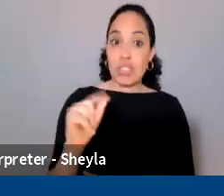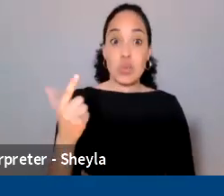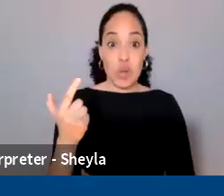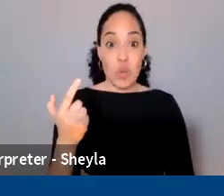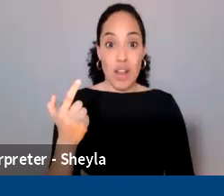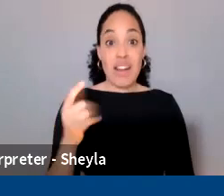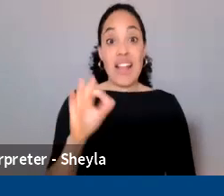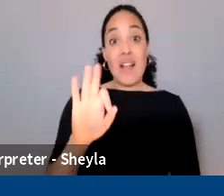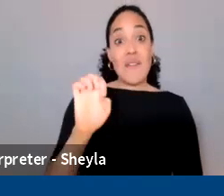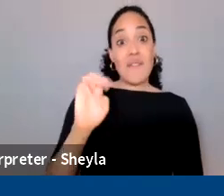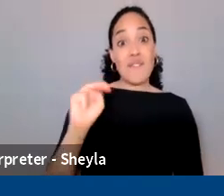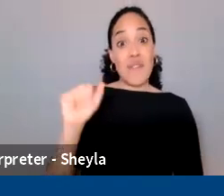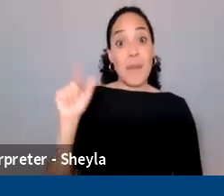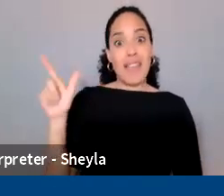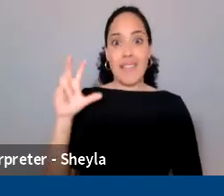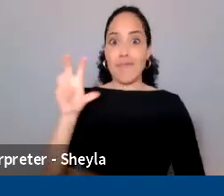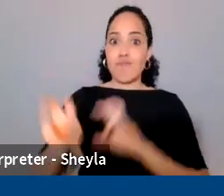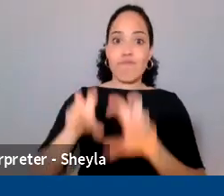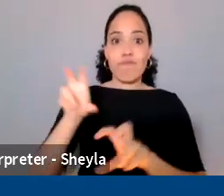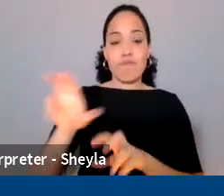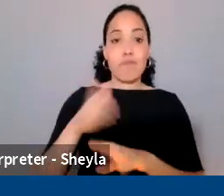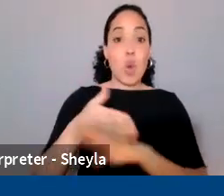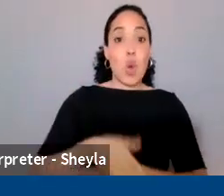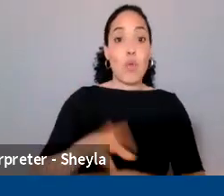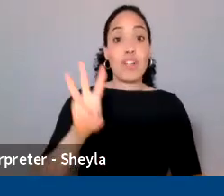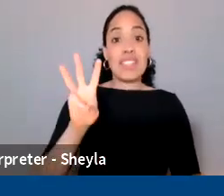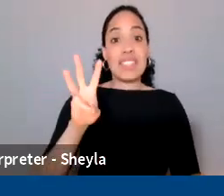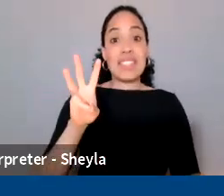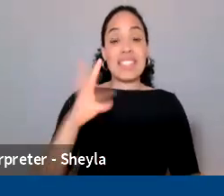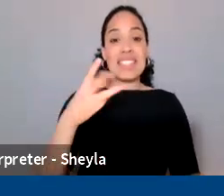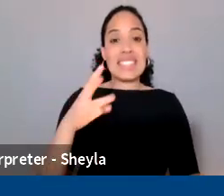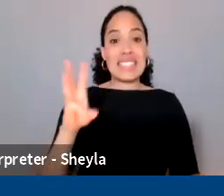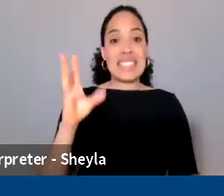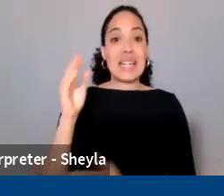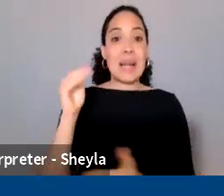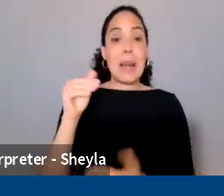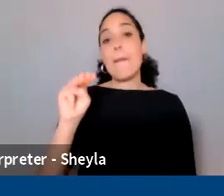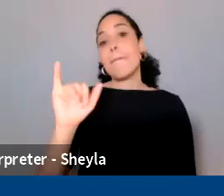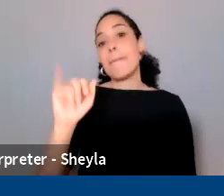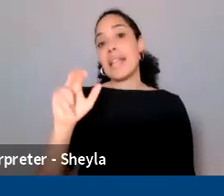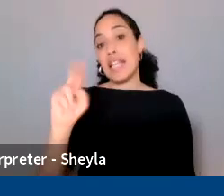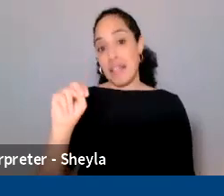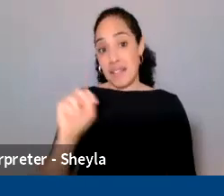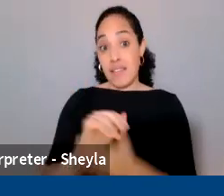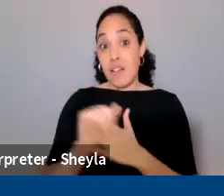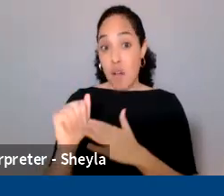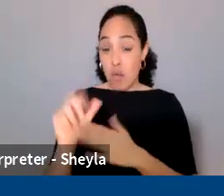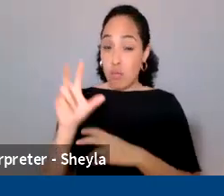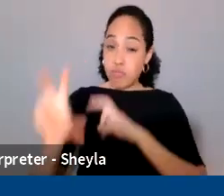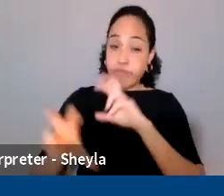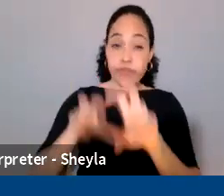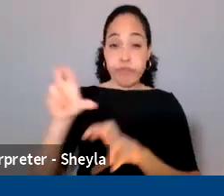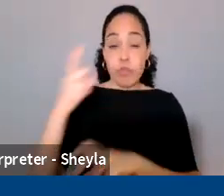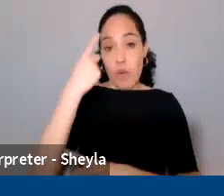million dollars in wildfire mitigation efforts such as defensible space fuels reduction and